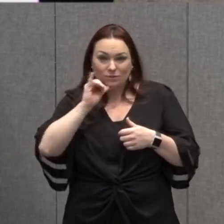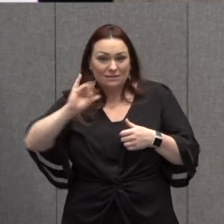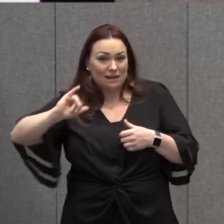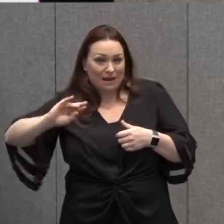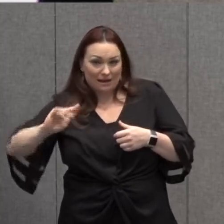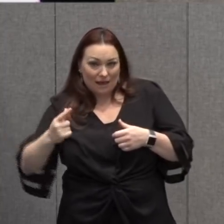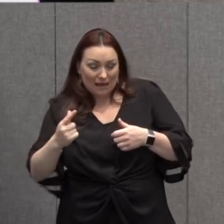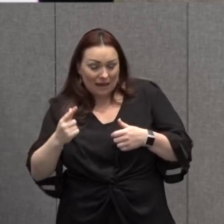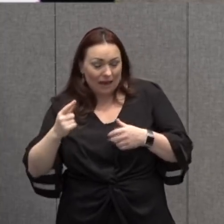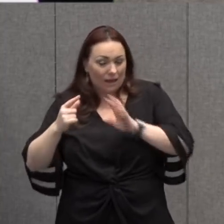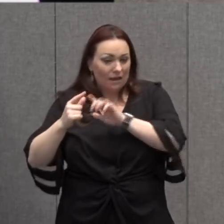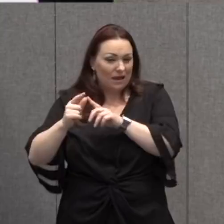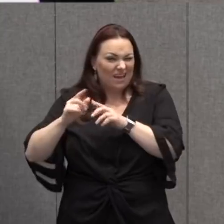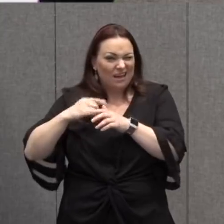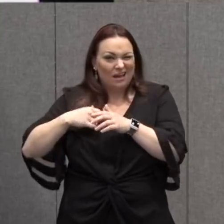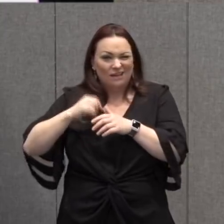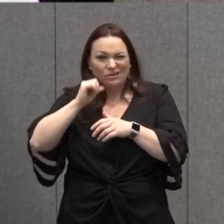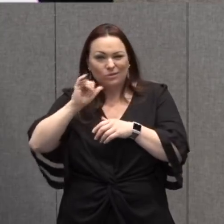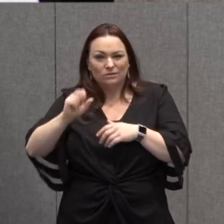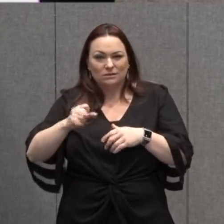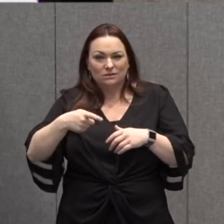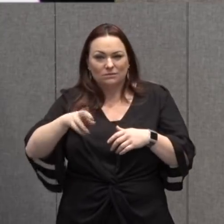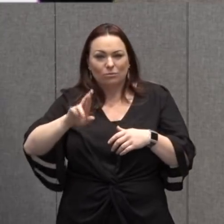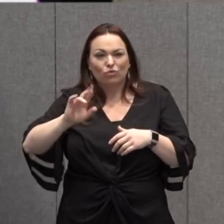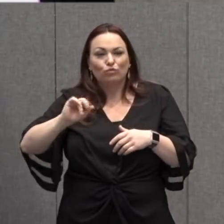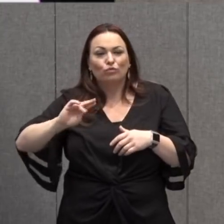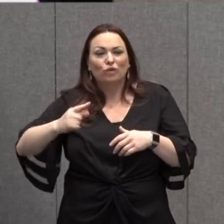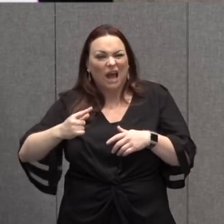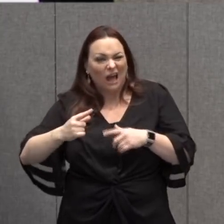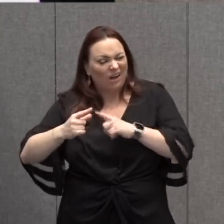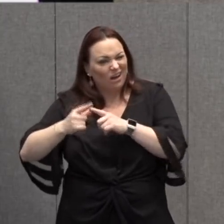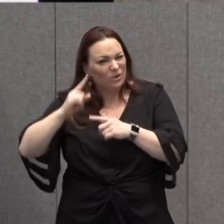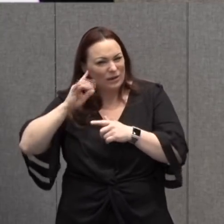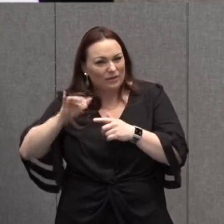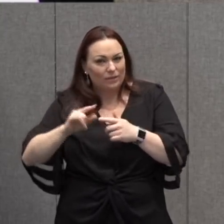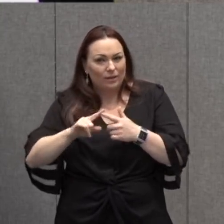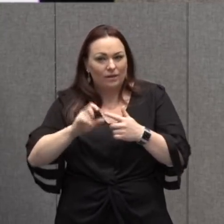So I think at the beginning, I'm hearing spr, so S-P-R?